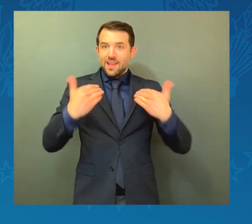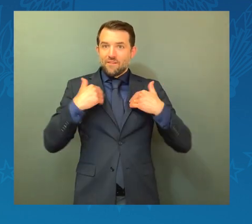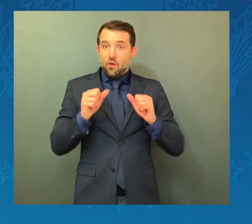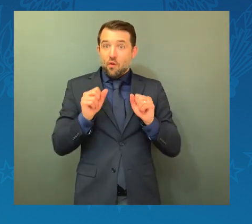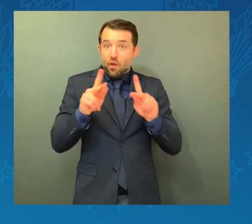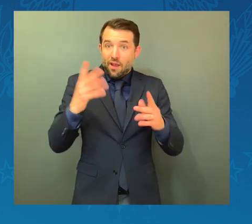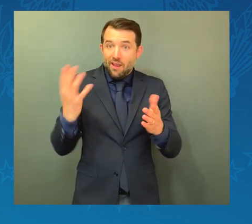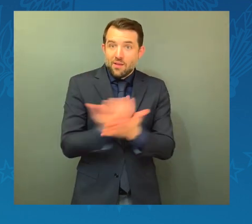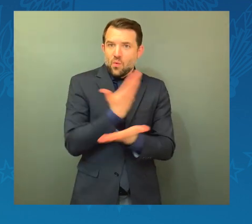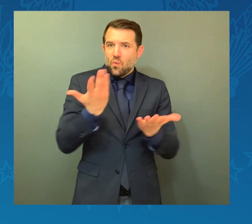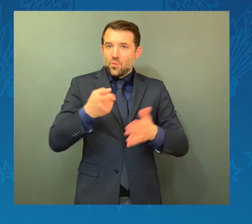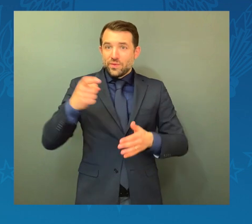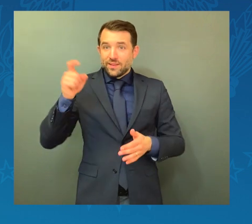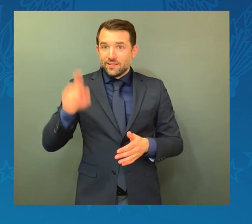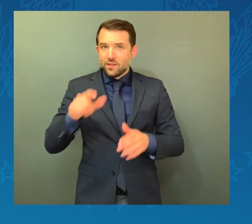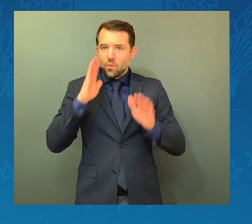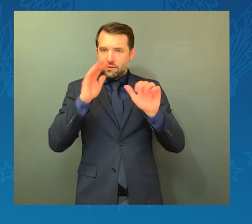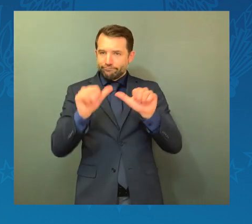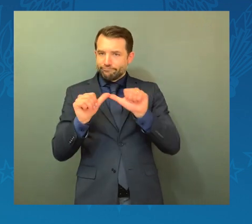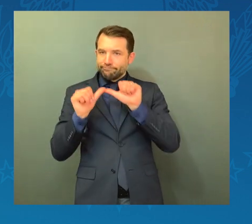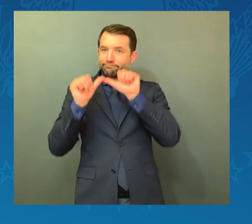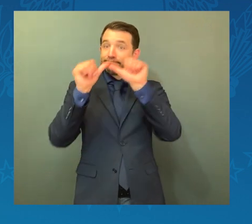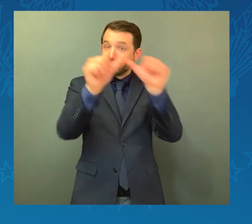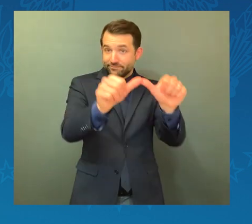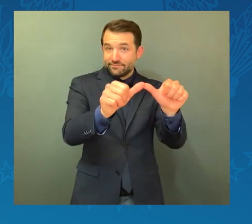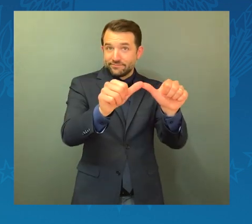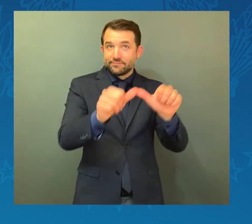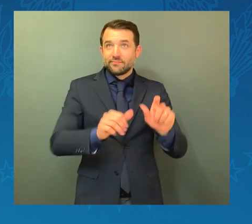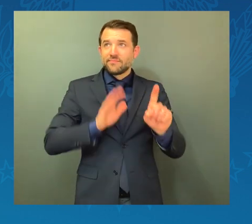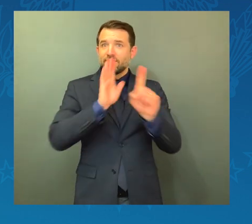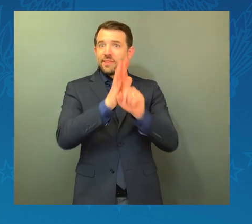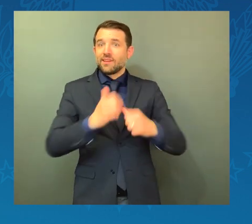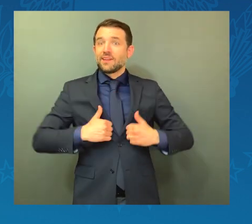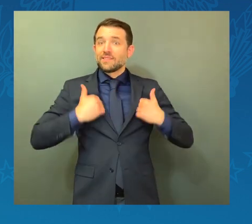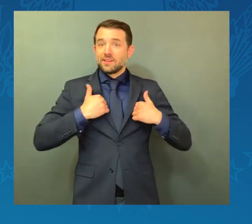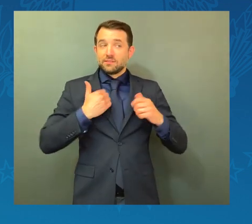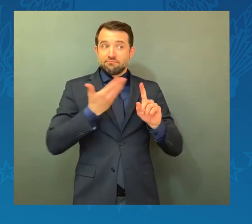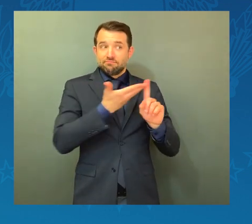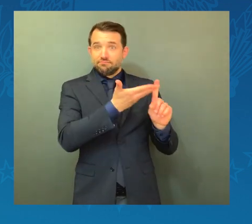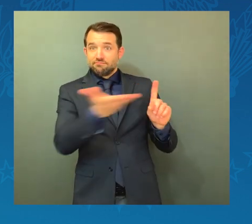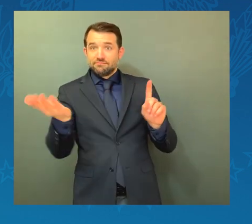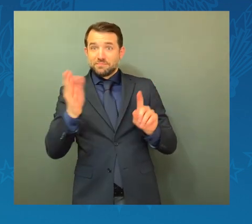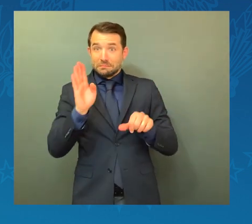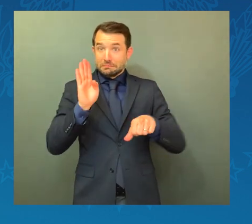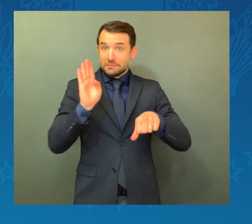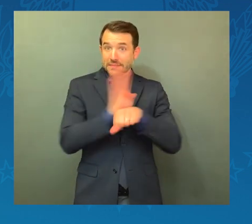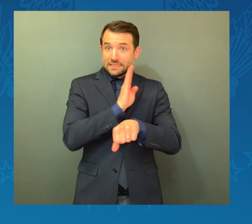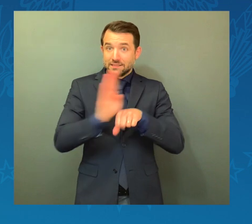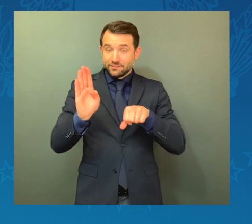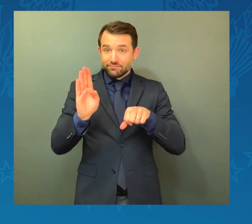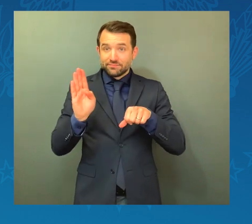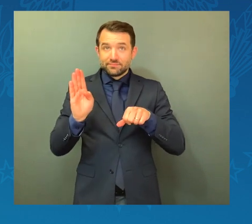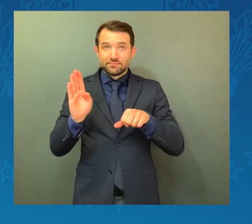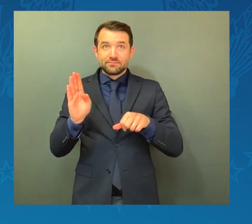in the places they love. And these businesses do not just create prosperity,